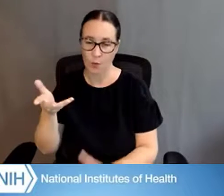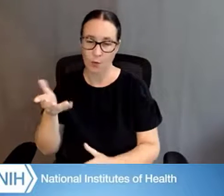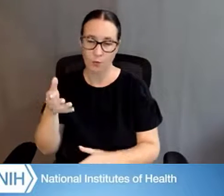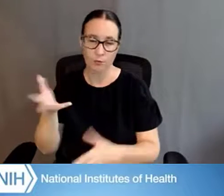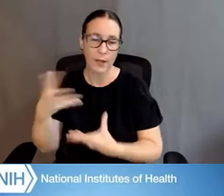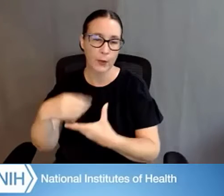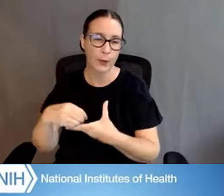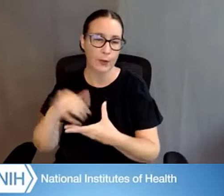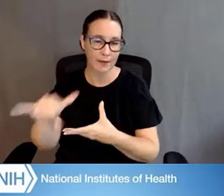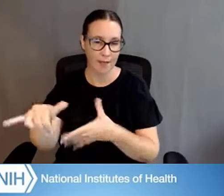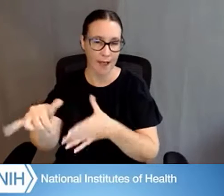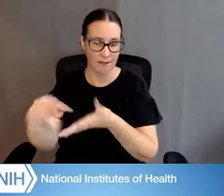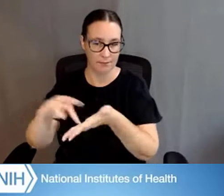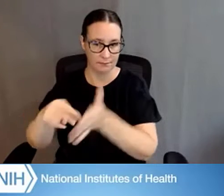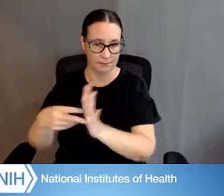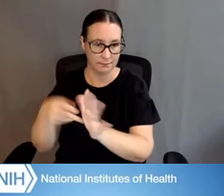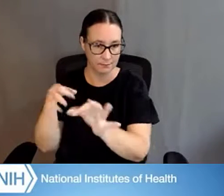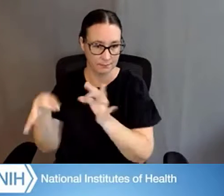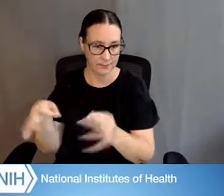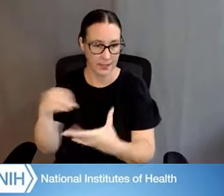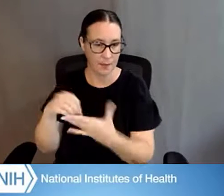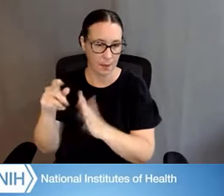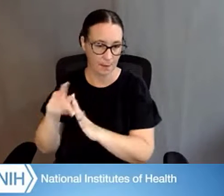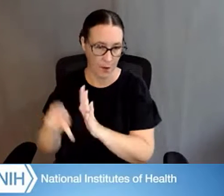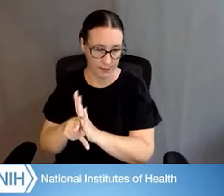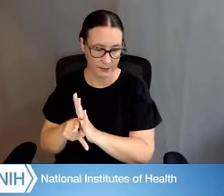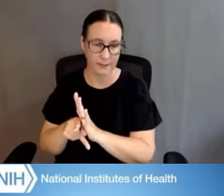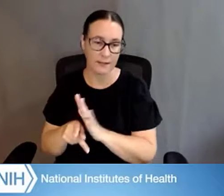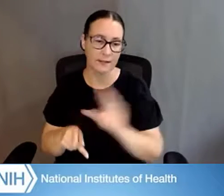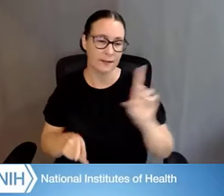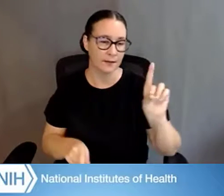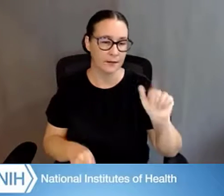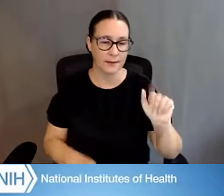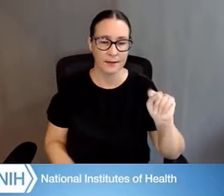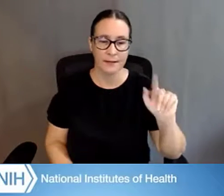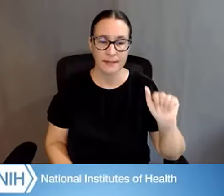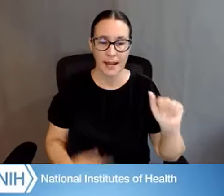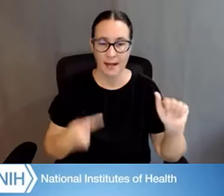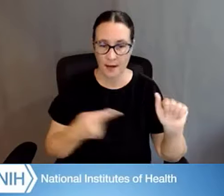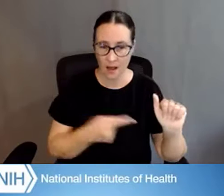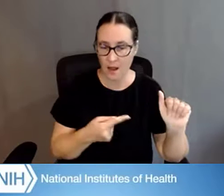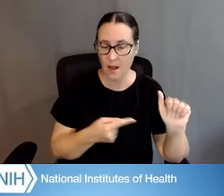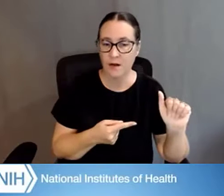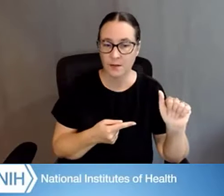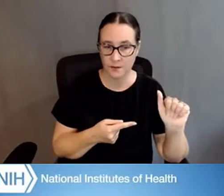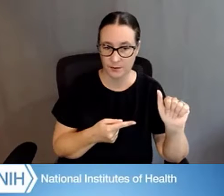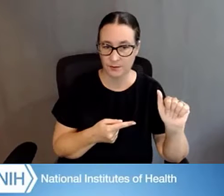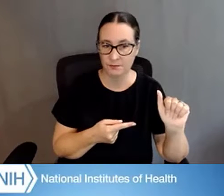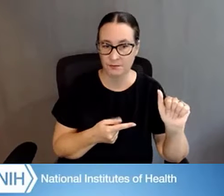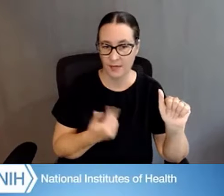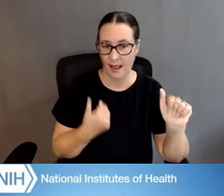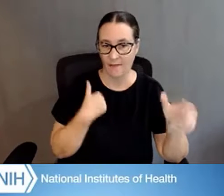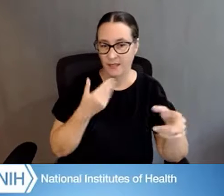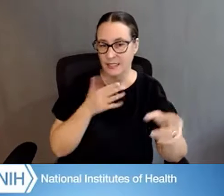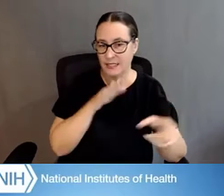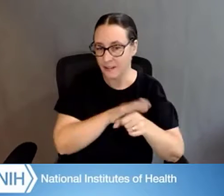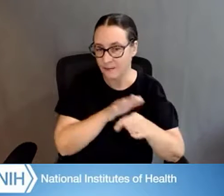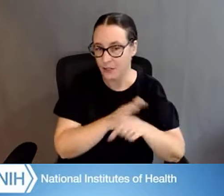as the data of sufficient quality to validate